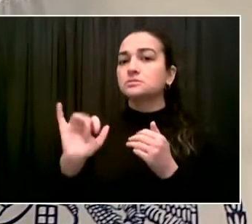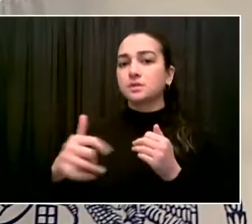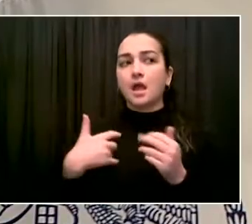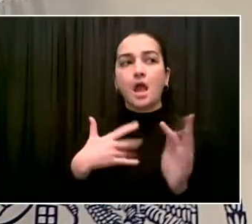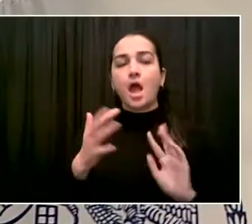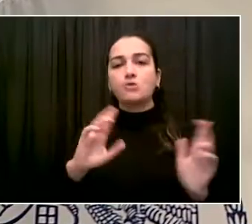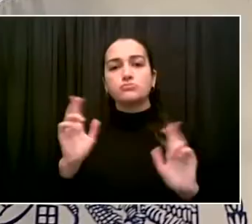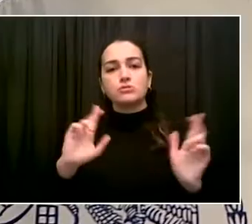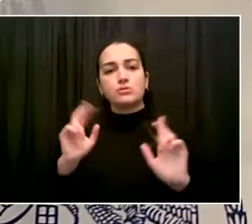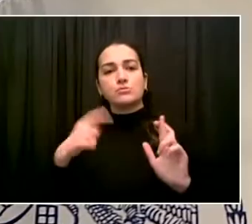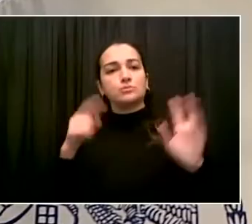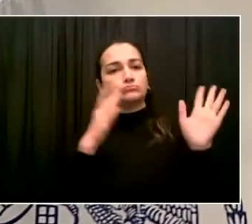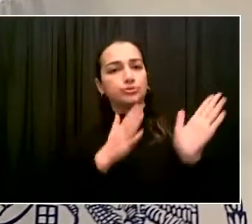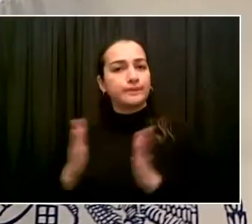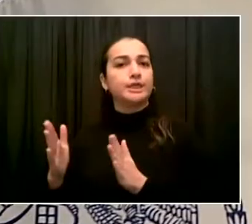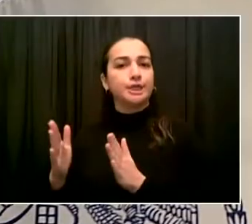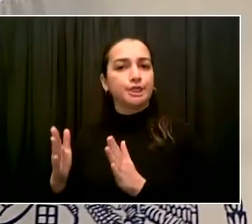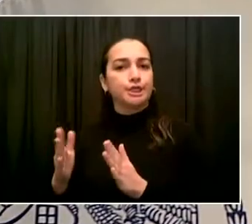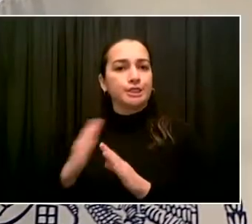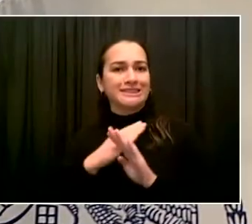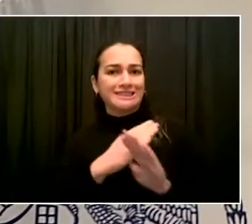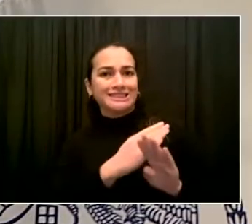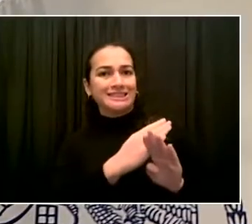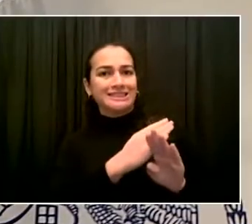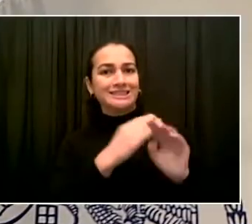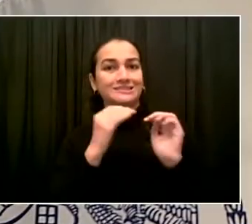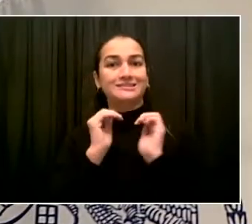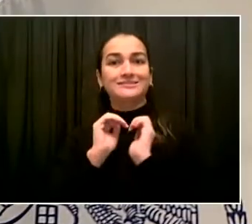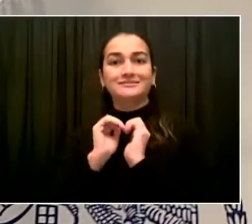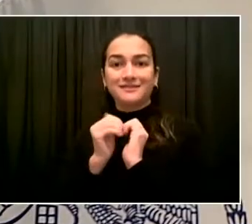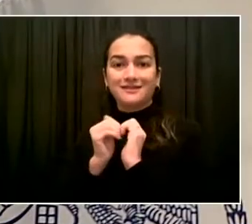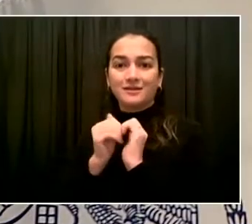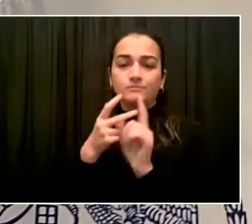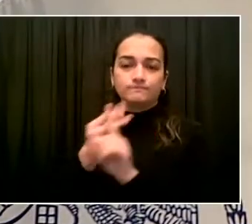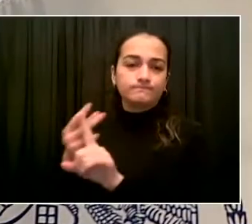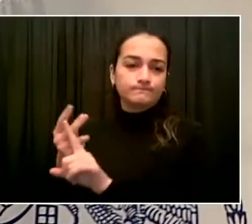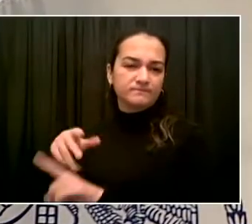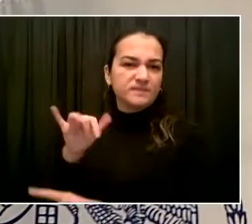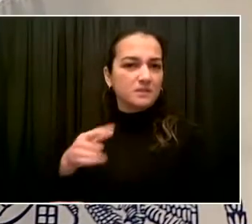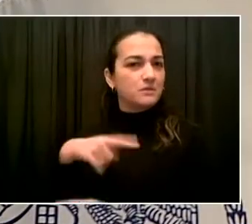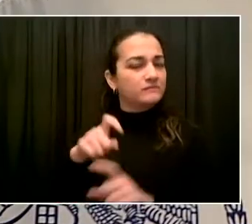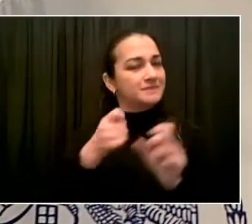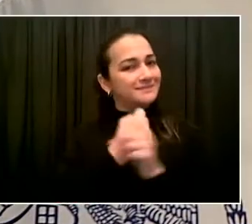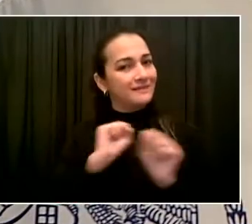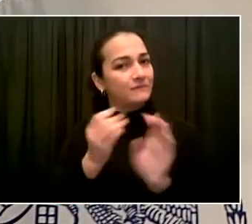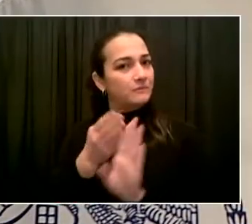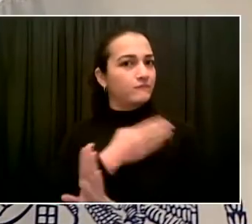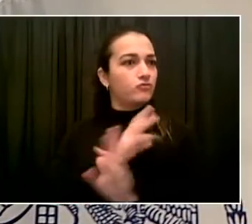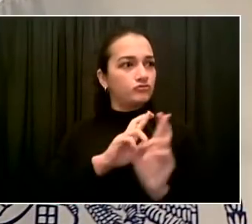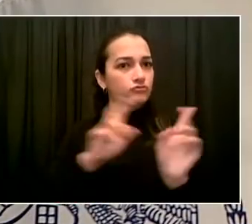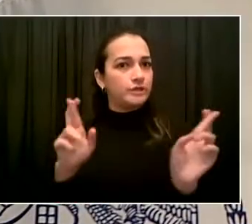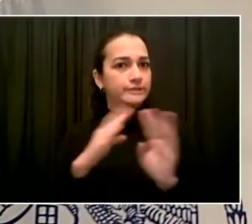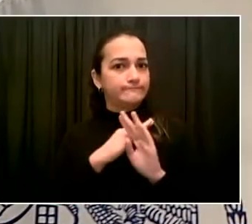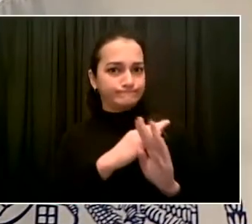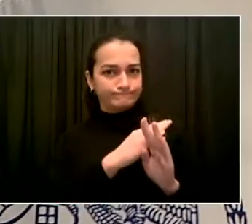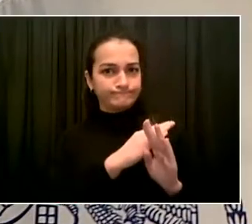HOLIDAY GATHERINGS, BEFORE IT GETS TO THE REALLY COLDER WEATHER,